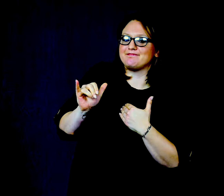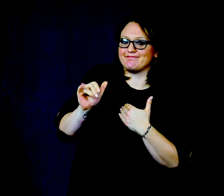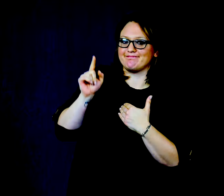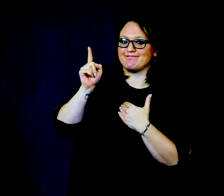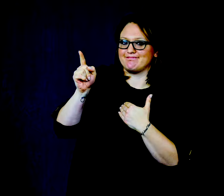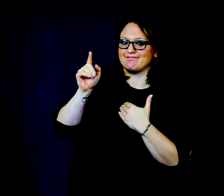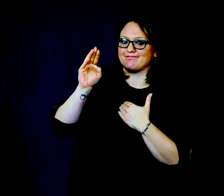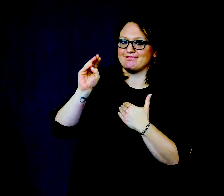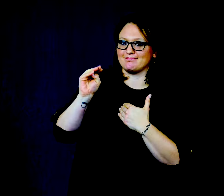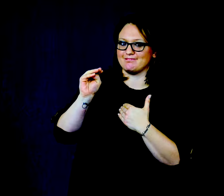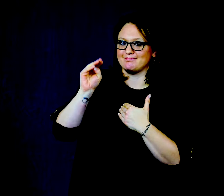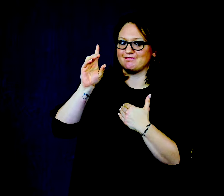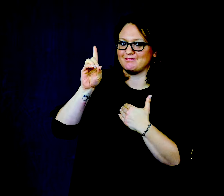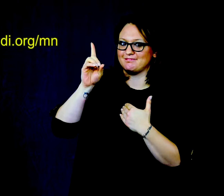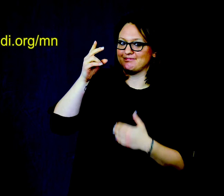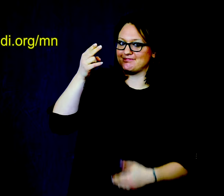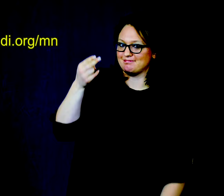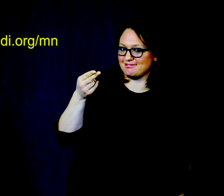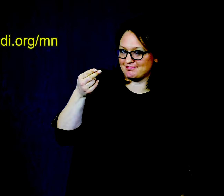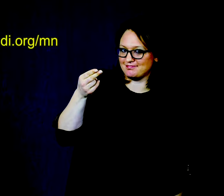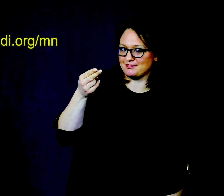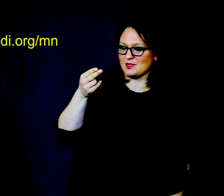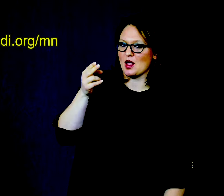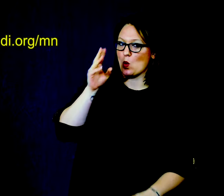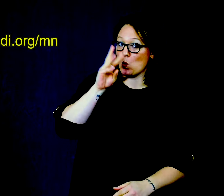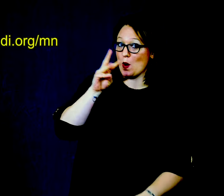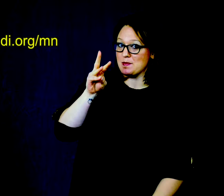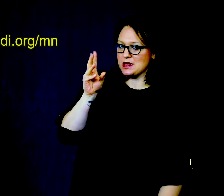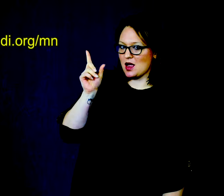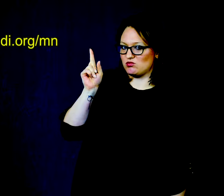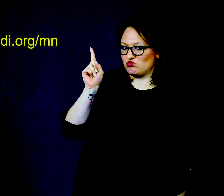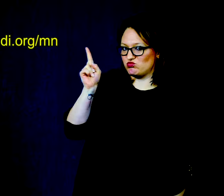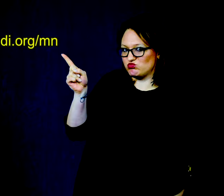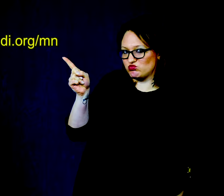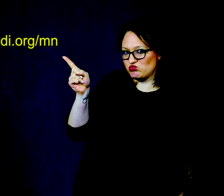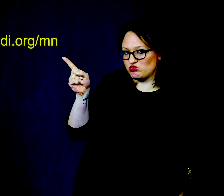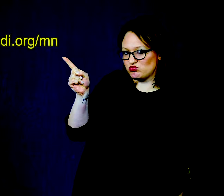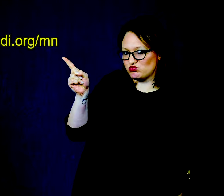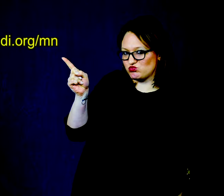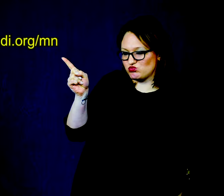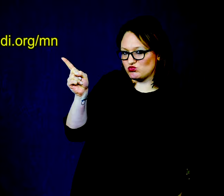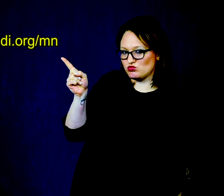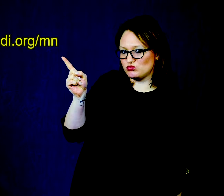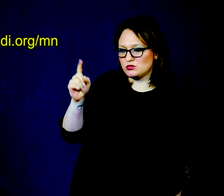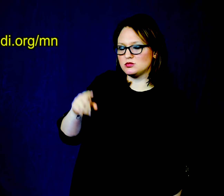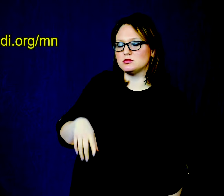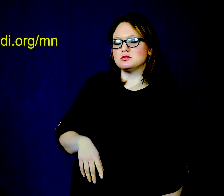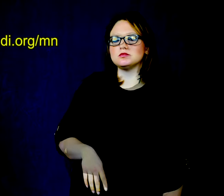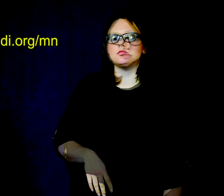responsible for this program. You may visit their website.